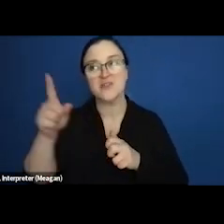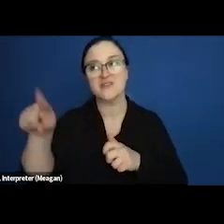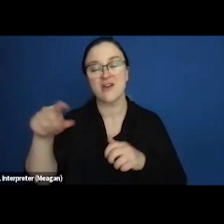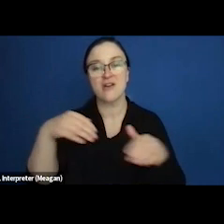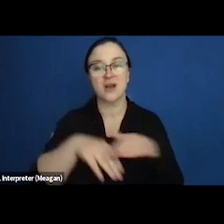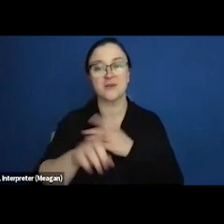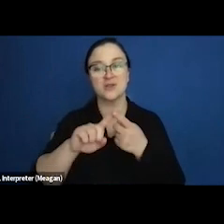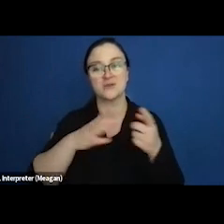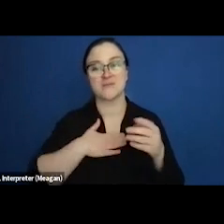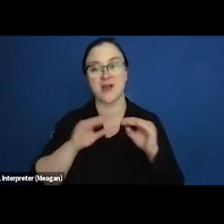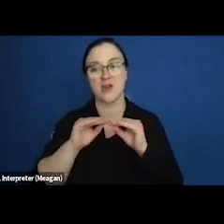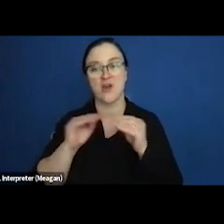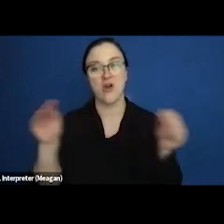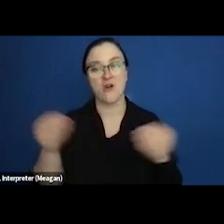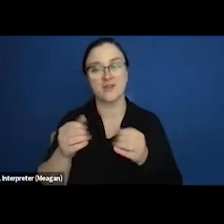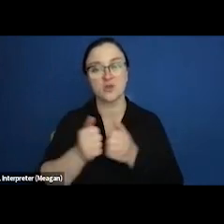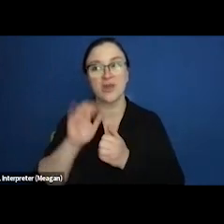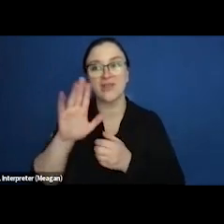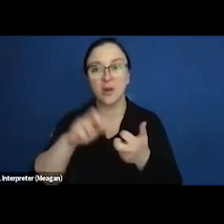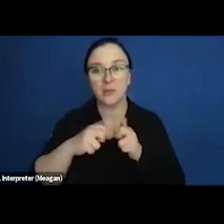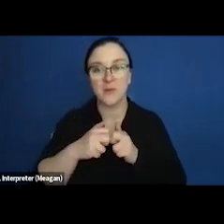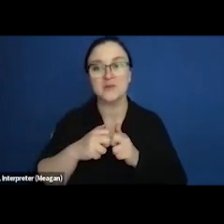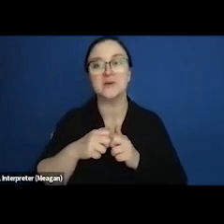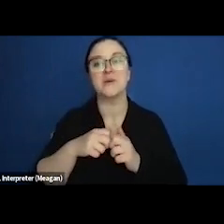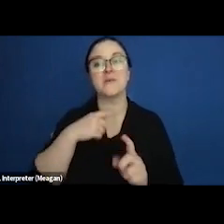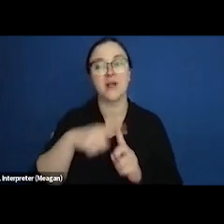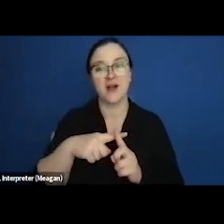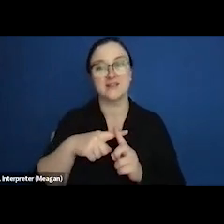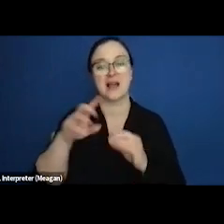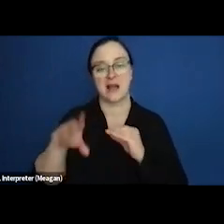with their presenting problems, plus additional confounding variables, right?